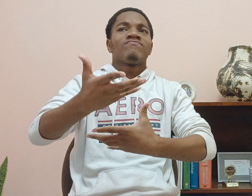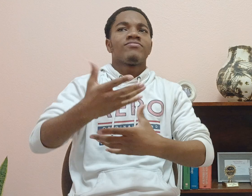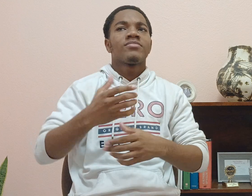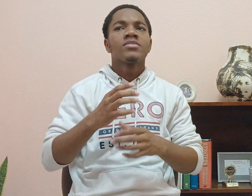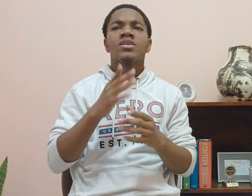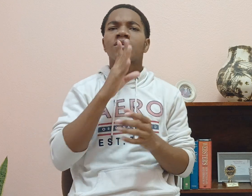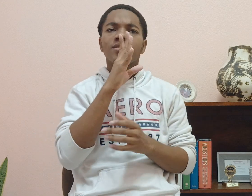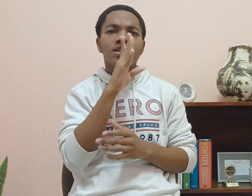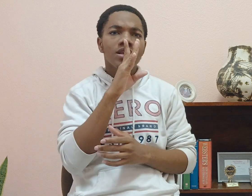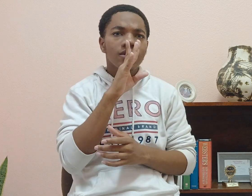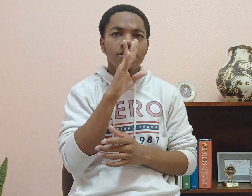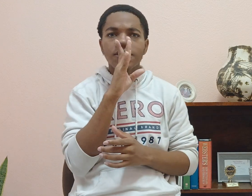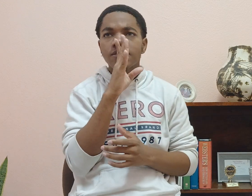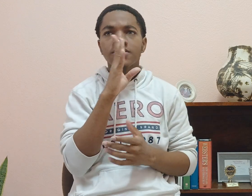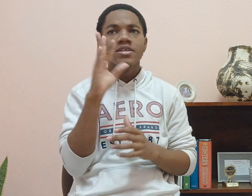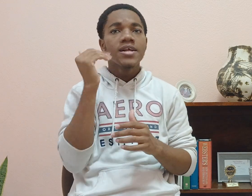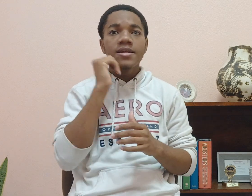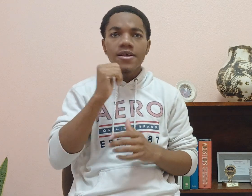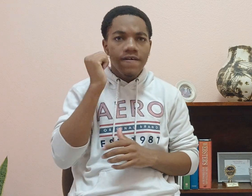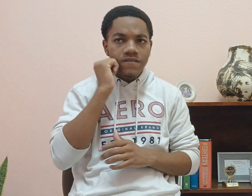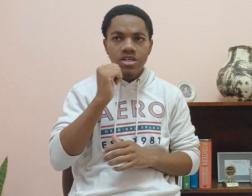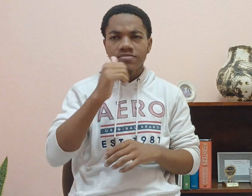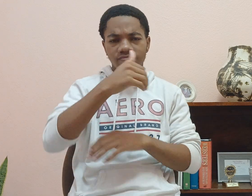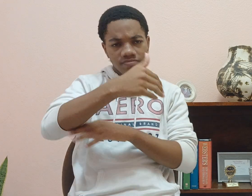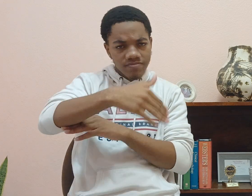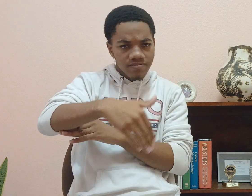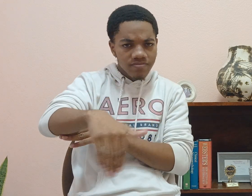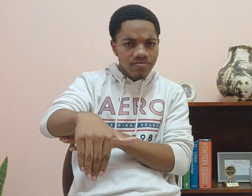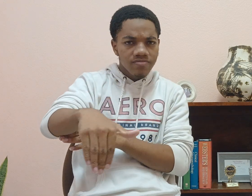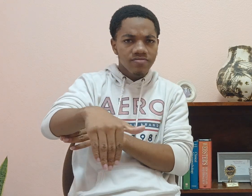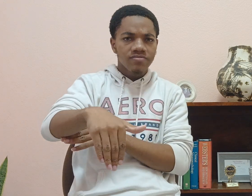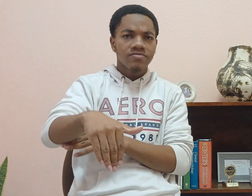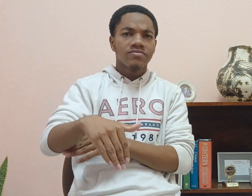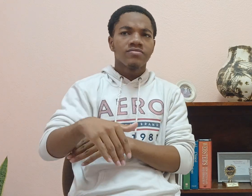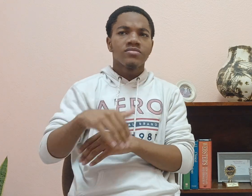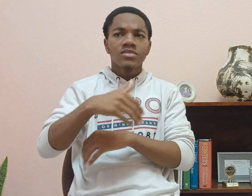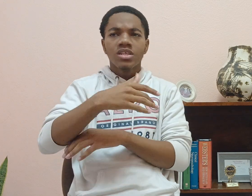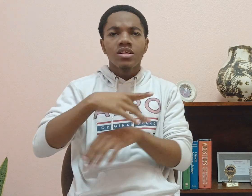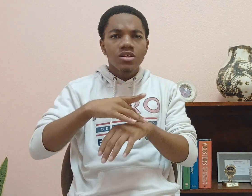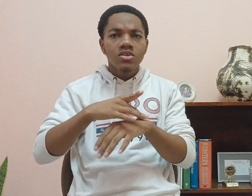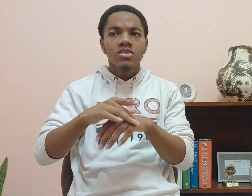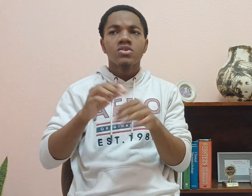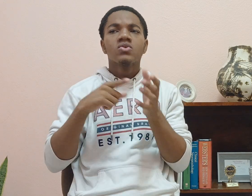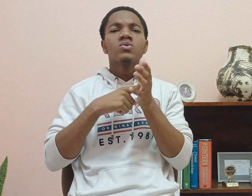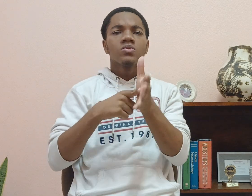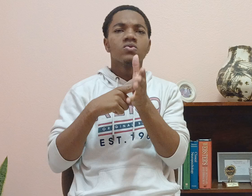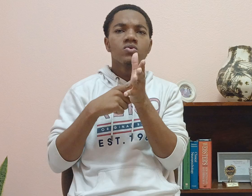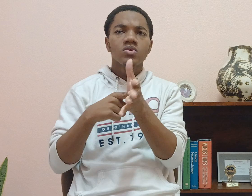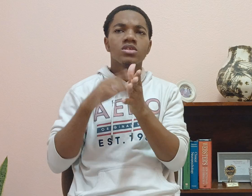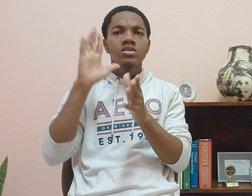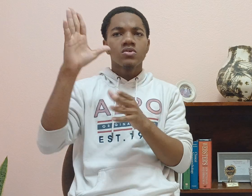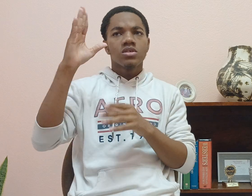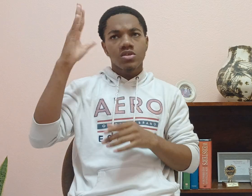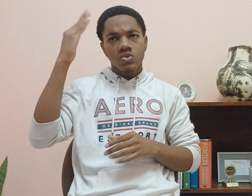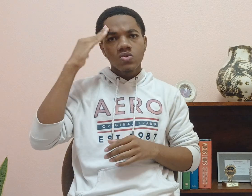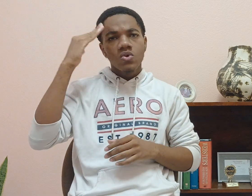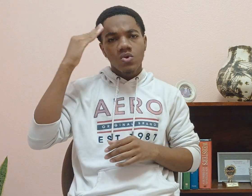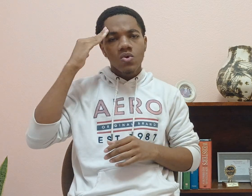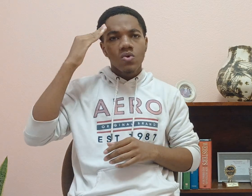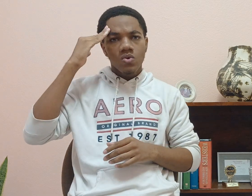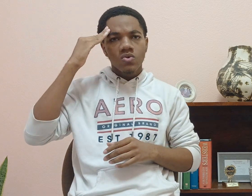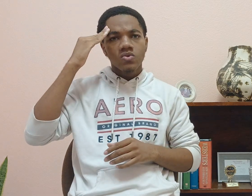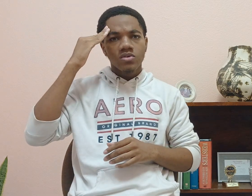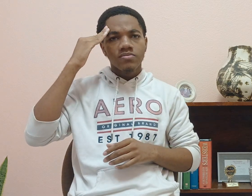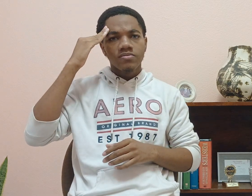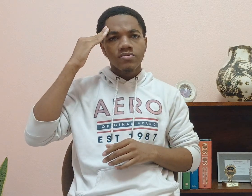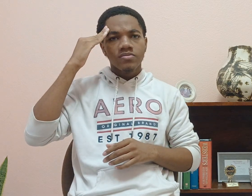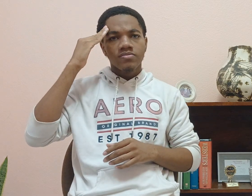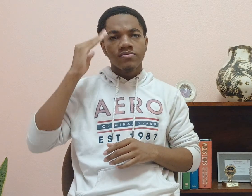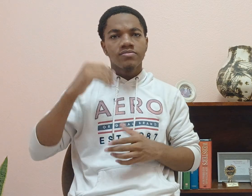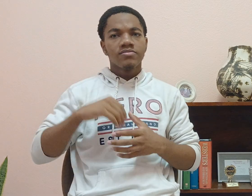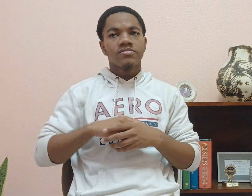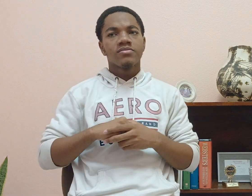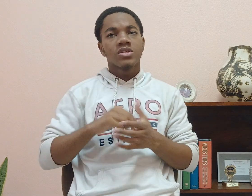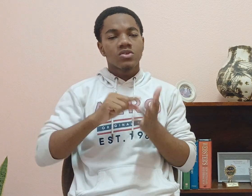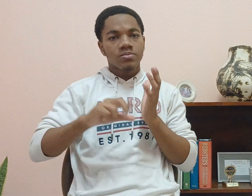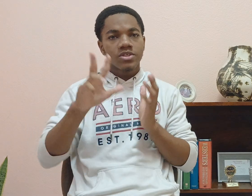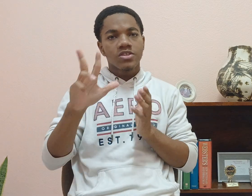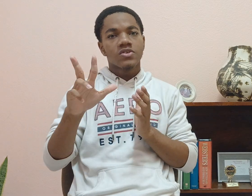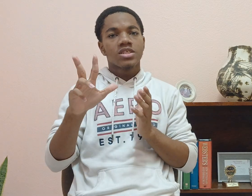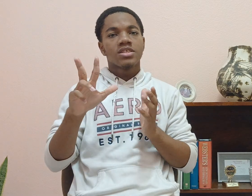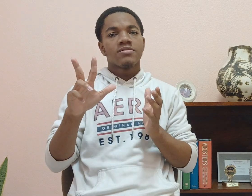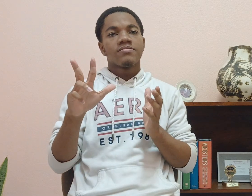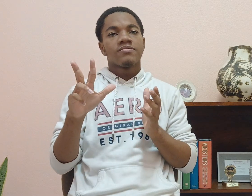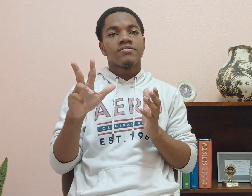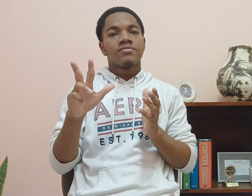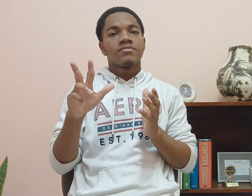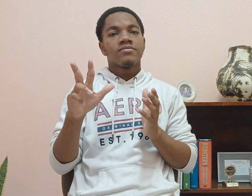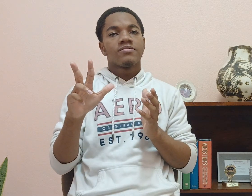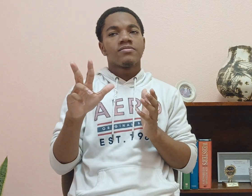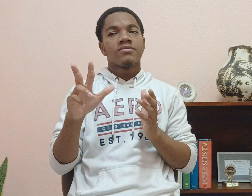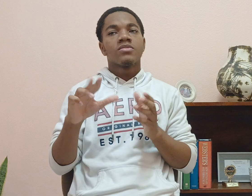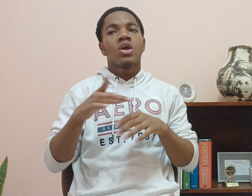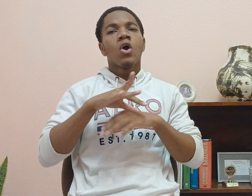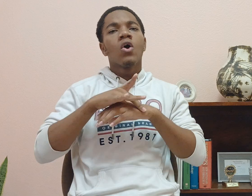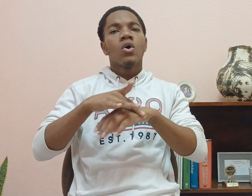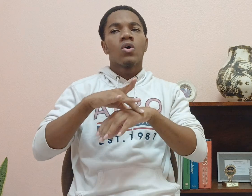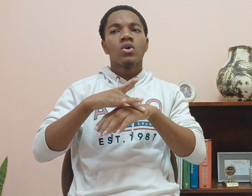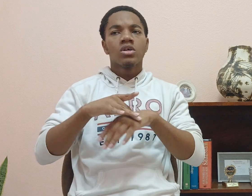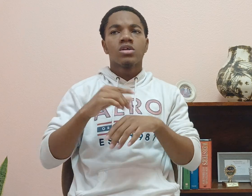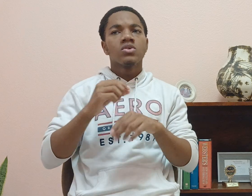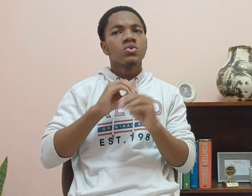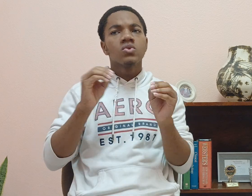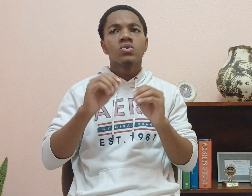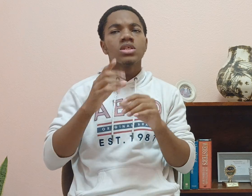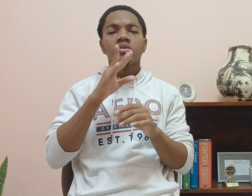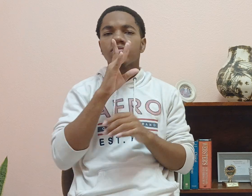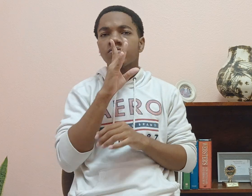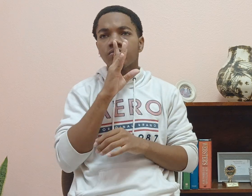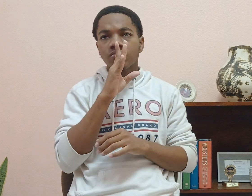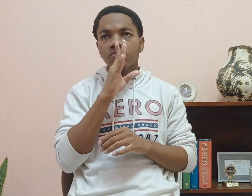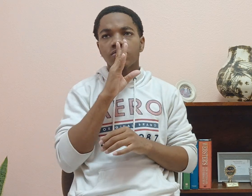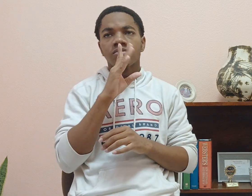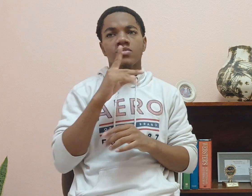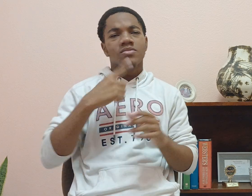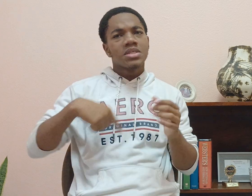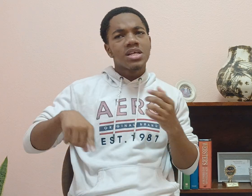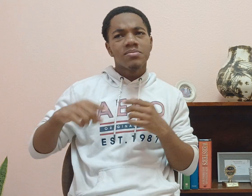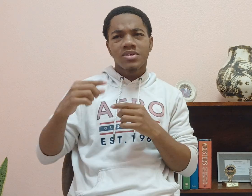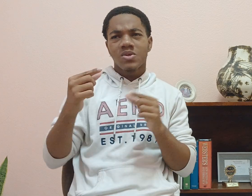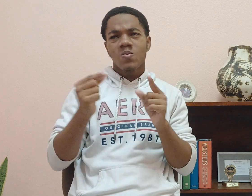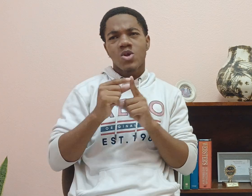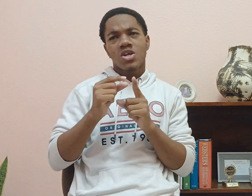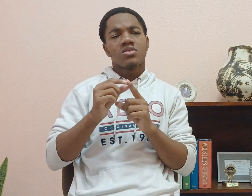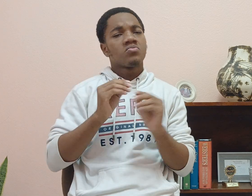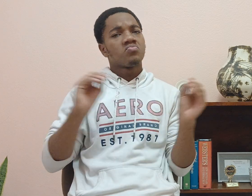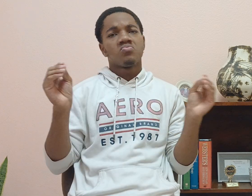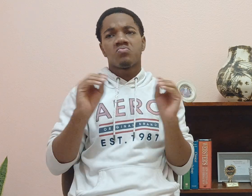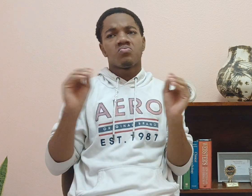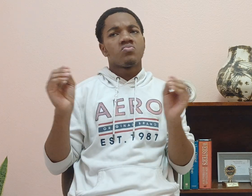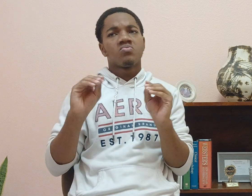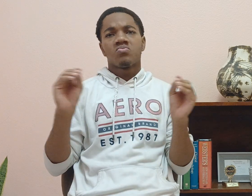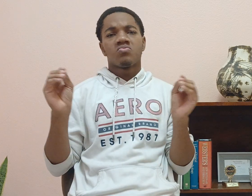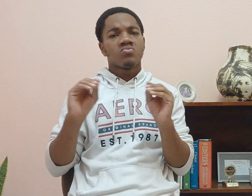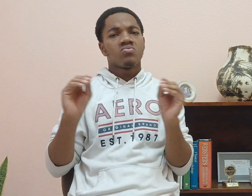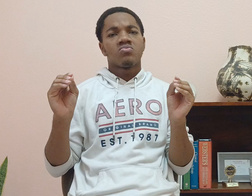night after night they reveal knowledge. 3 They have no speech, they use no words;